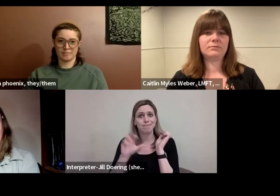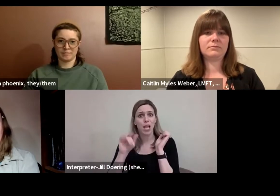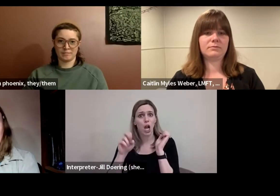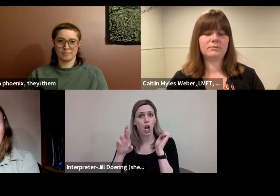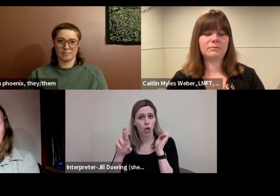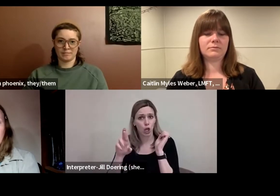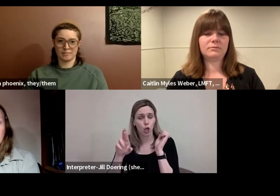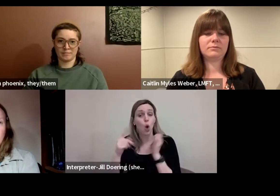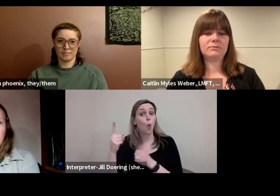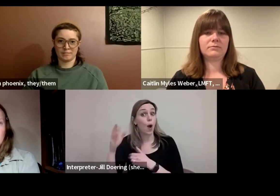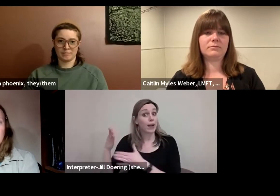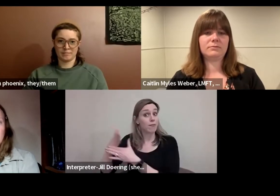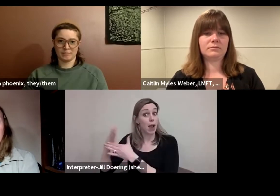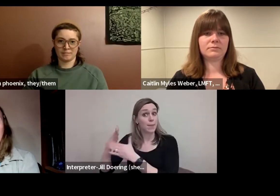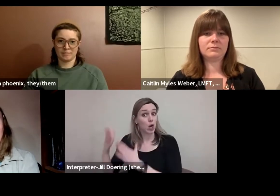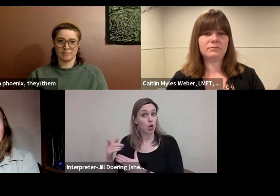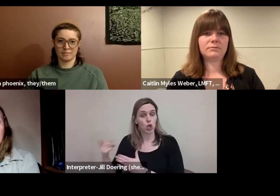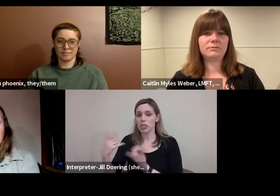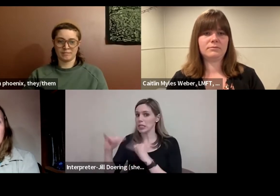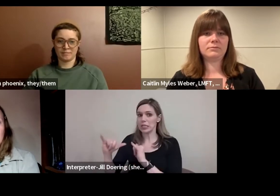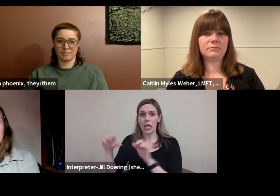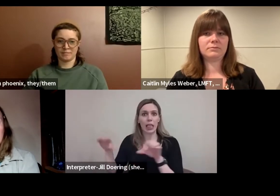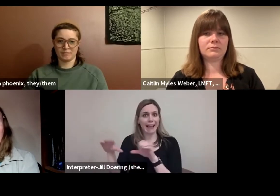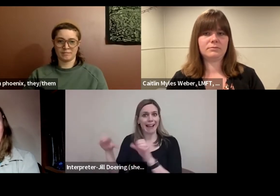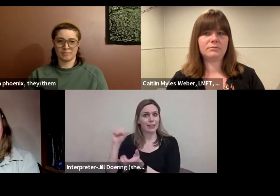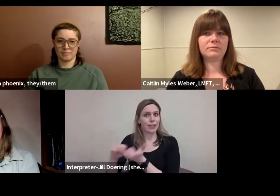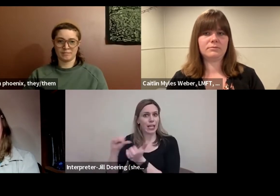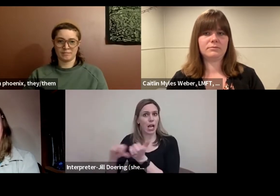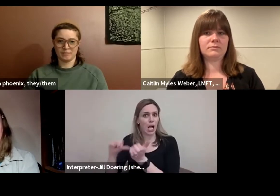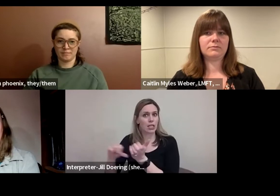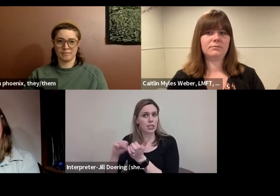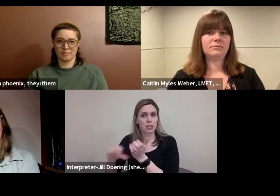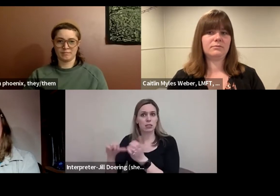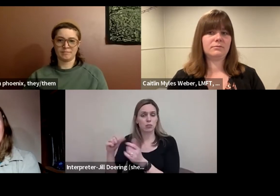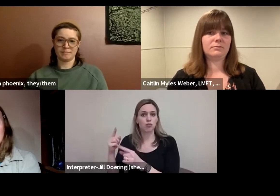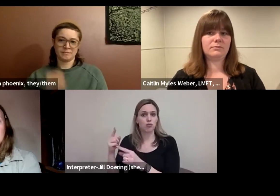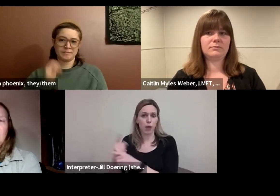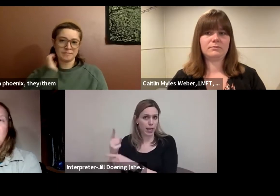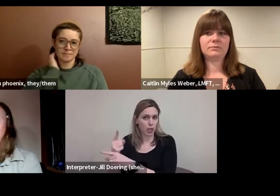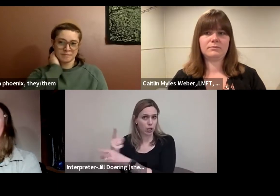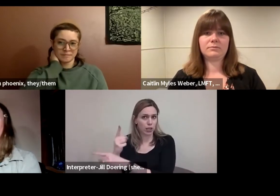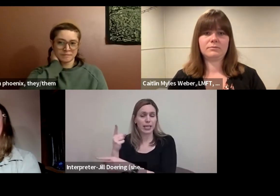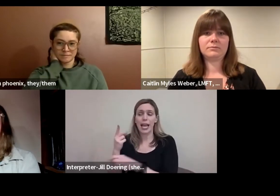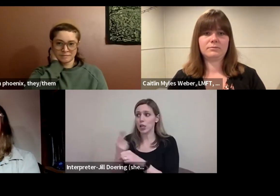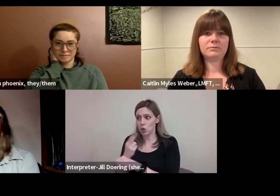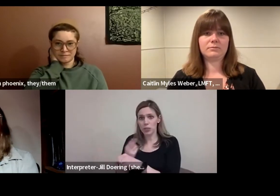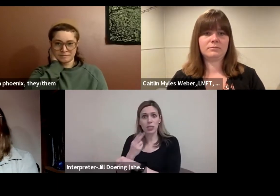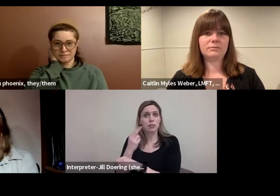Still actively cuts fairly regularly and uses alcohol on a daily basis to cope.